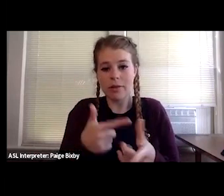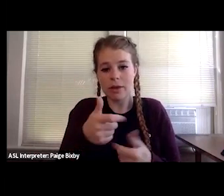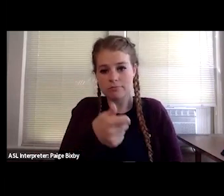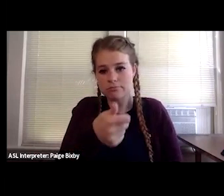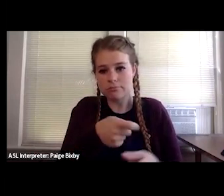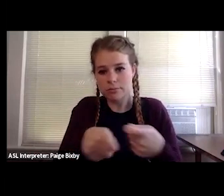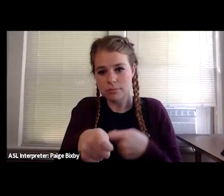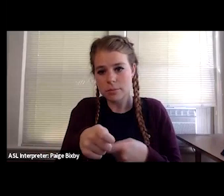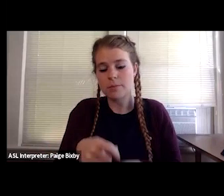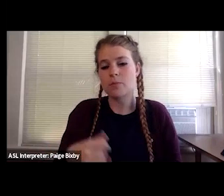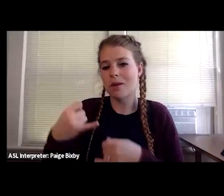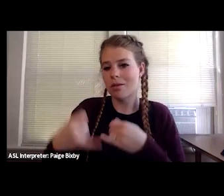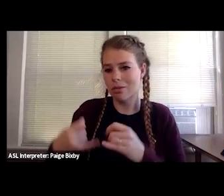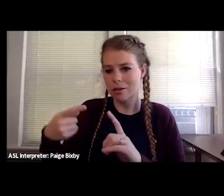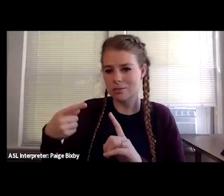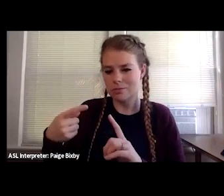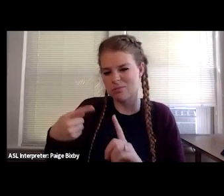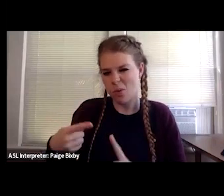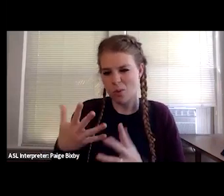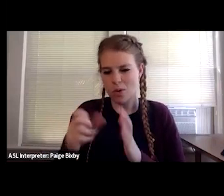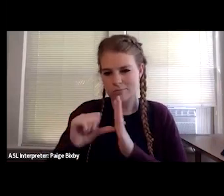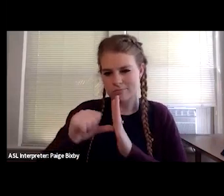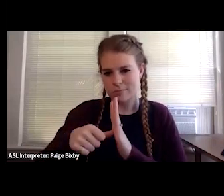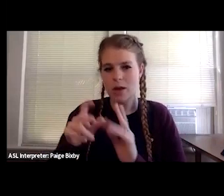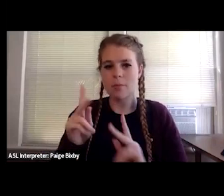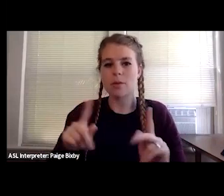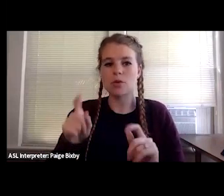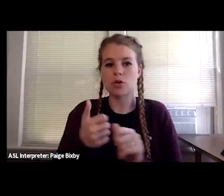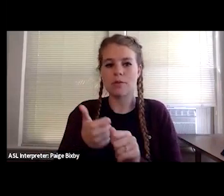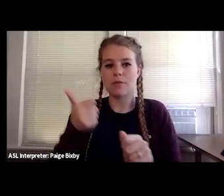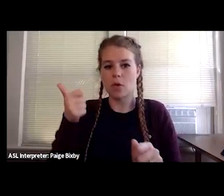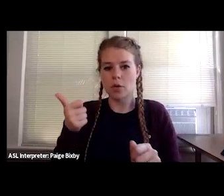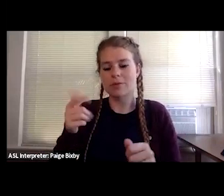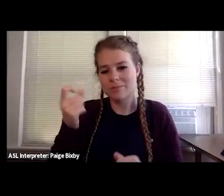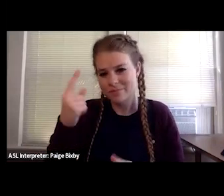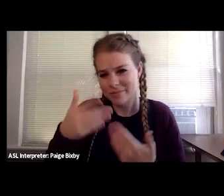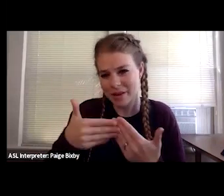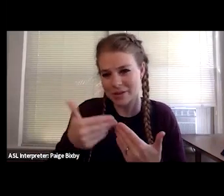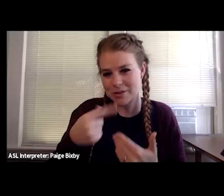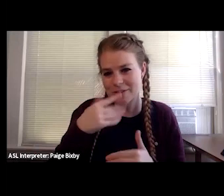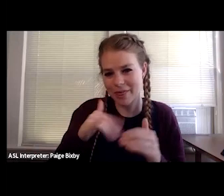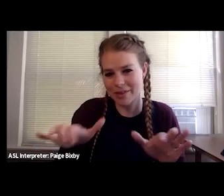And then just the last point that we always like to make is that people should avoid, which is easier said than done for people that have these wounds,